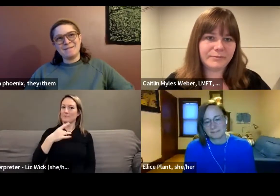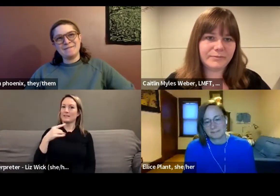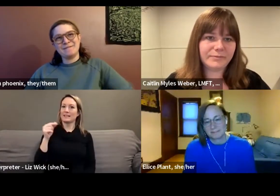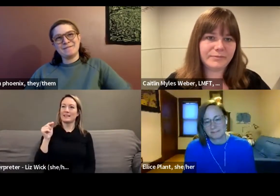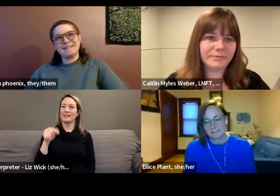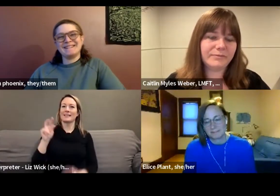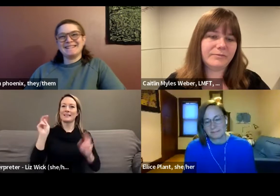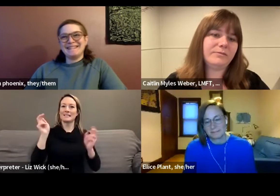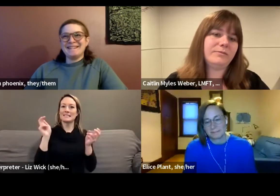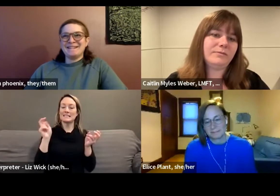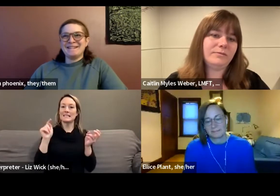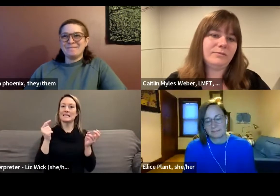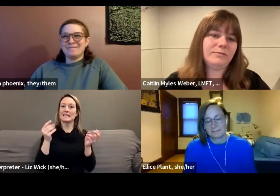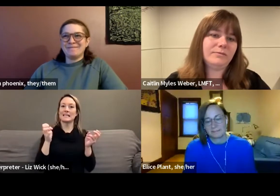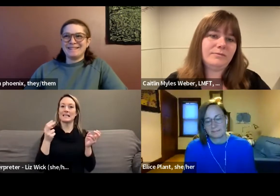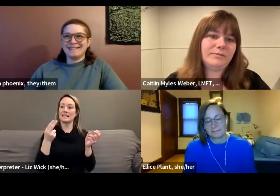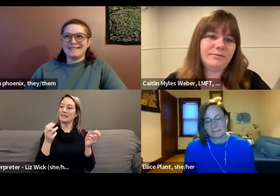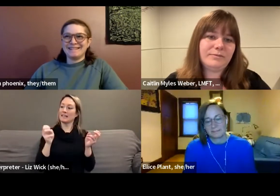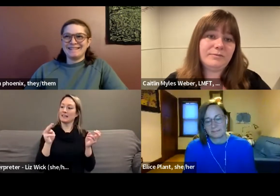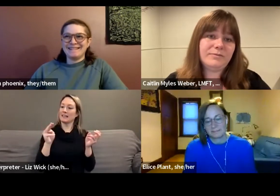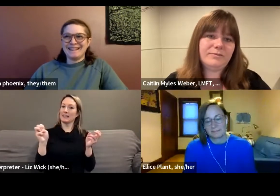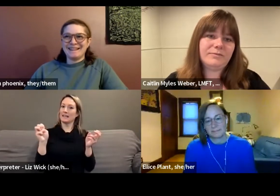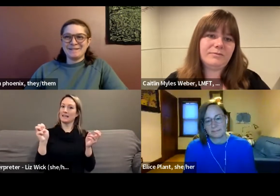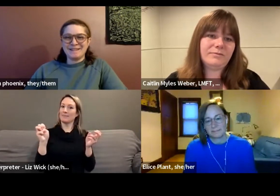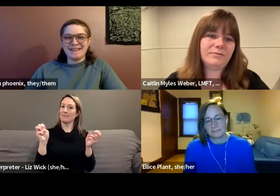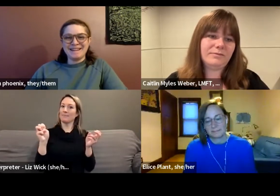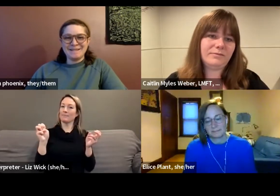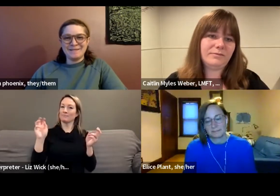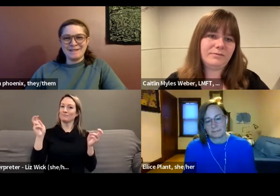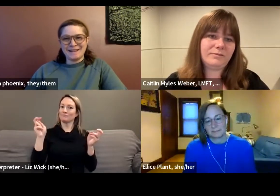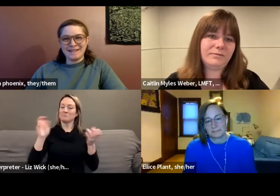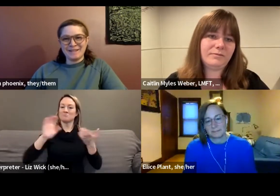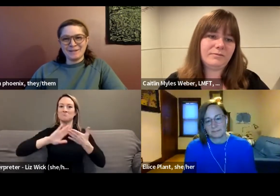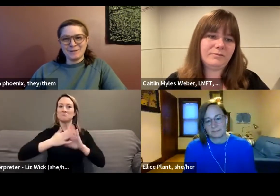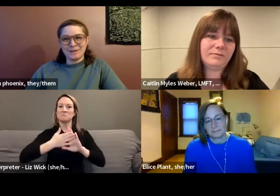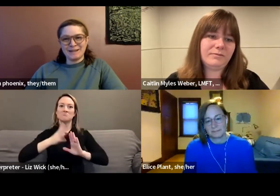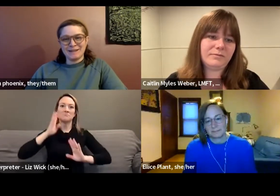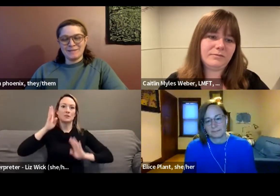of, you know, getting creative and the creativity